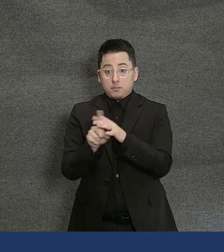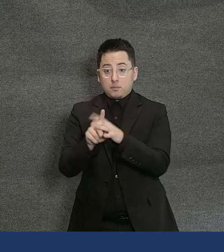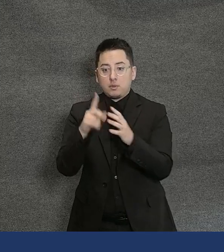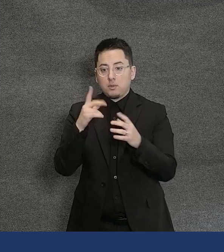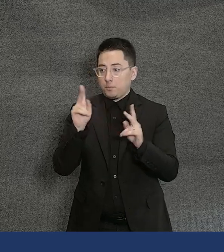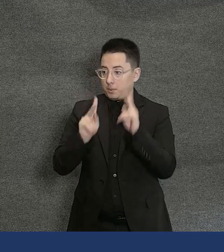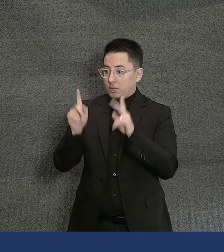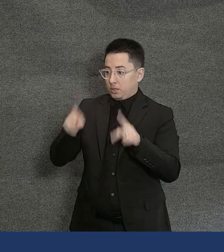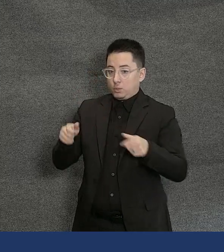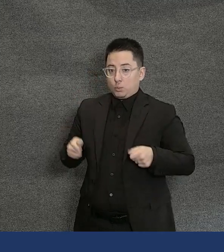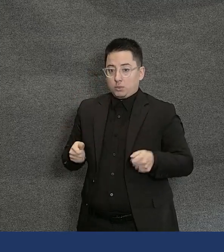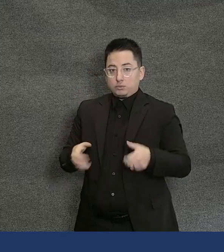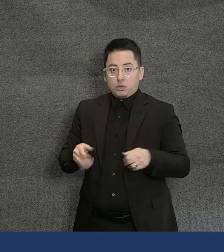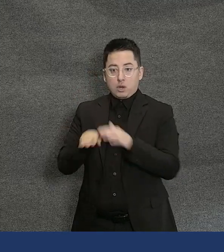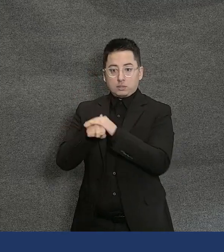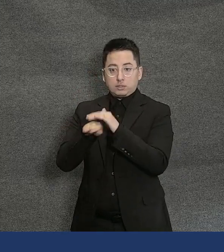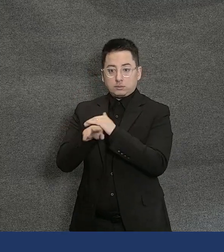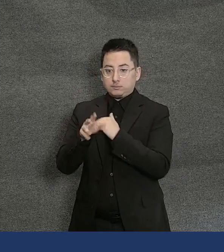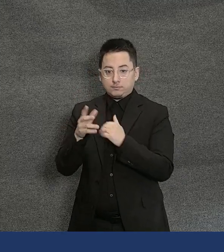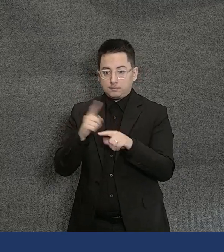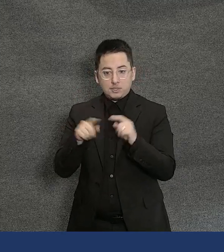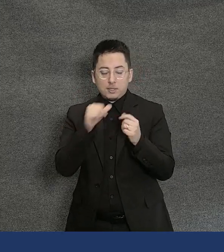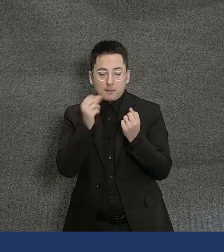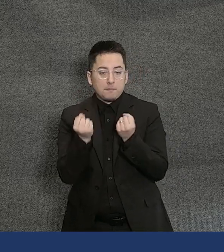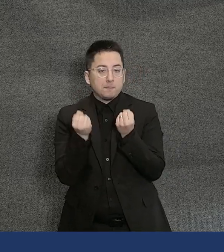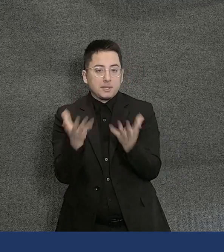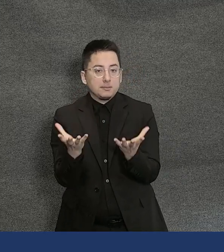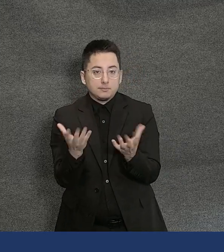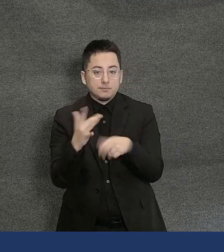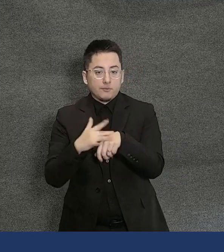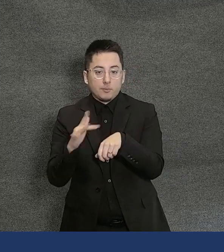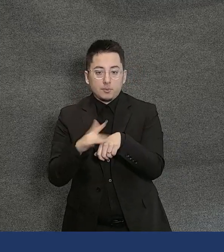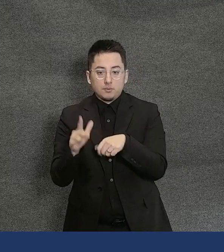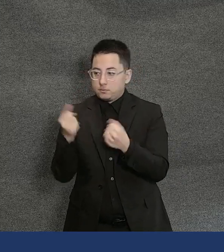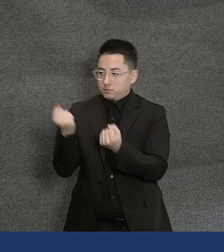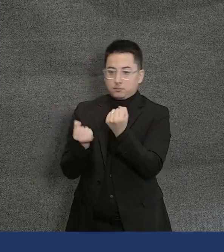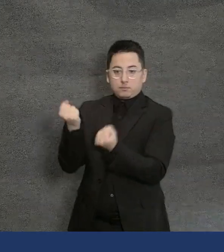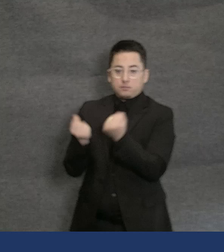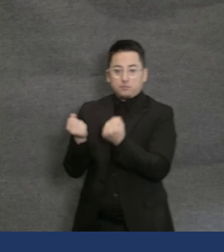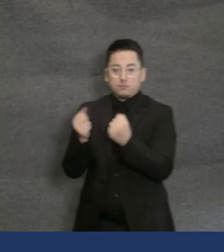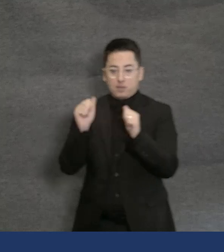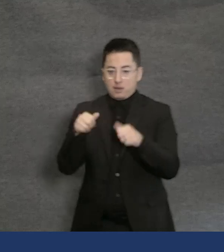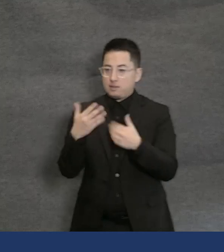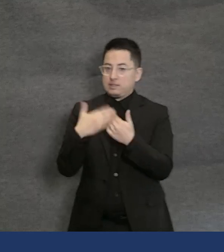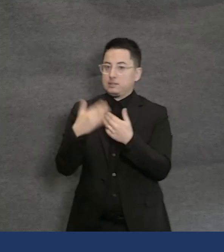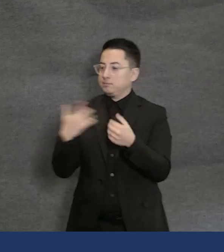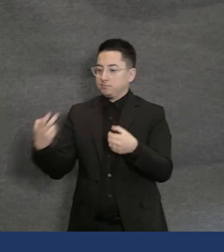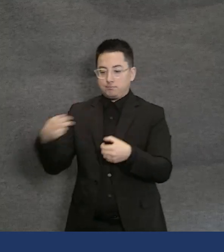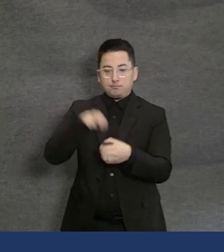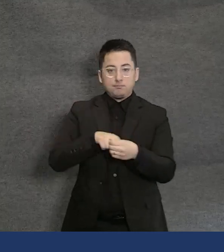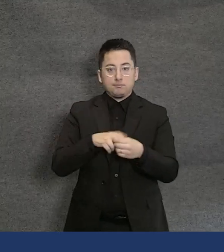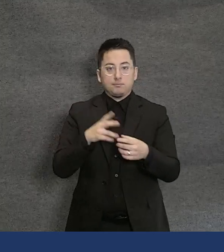is that hardly any vehicles in the shared mobility fleets are wheelchair-accessible.